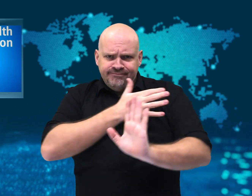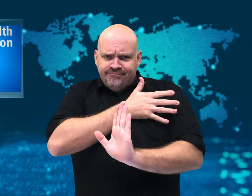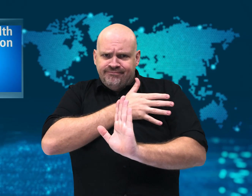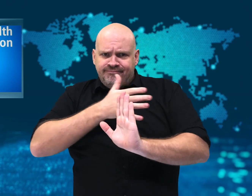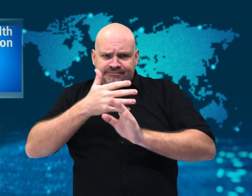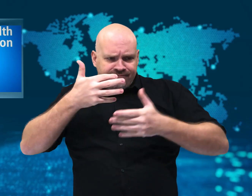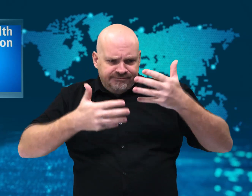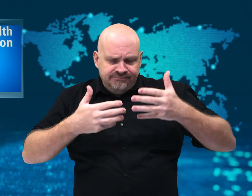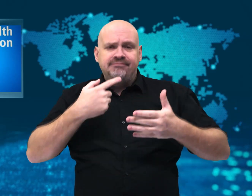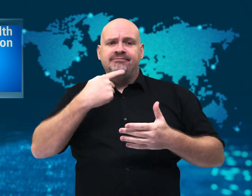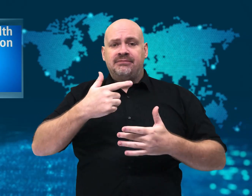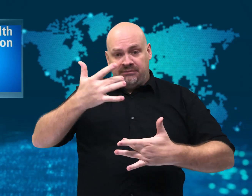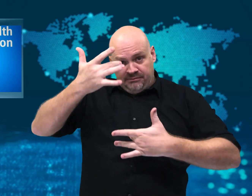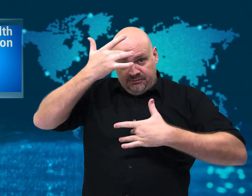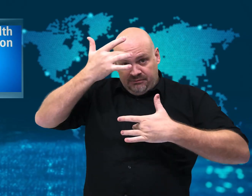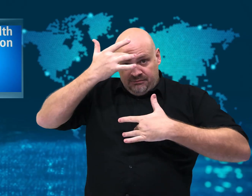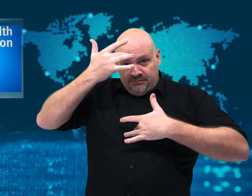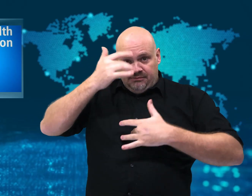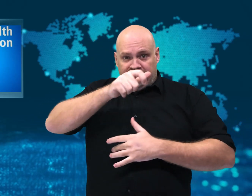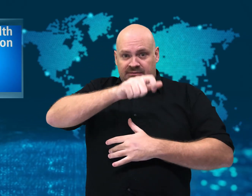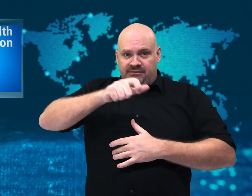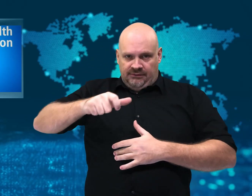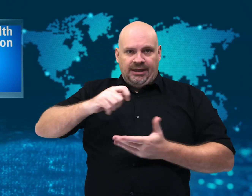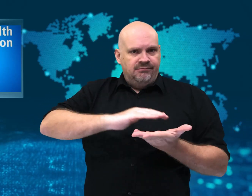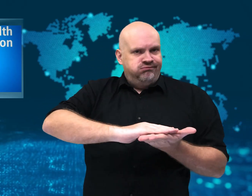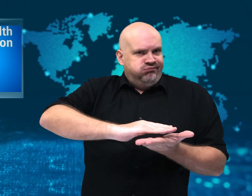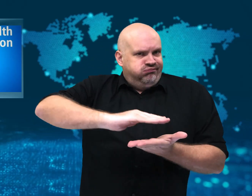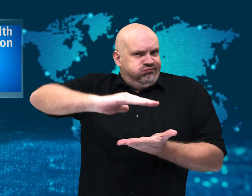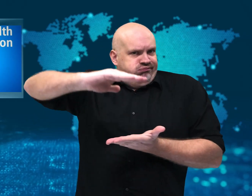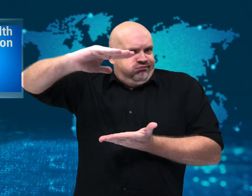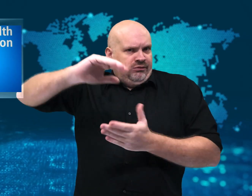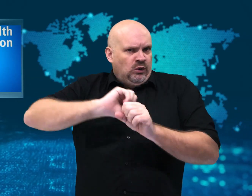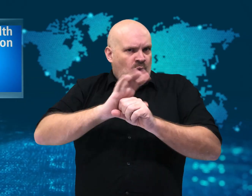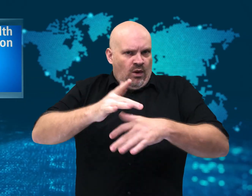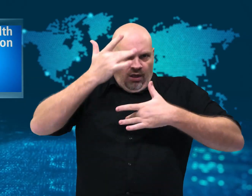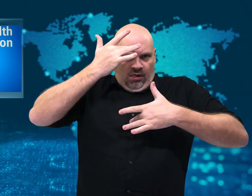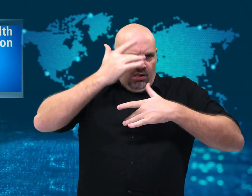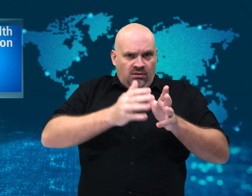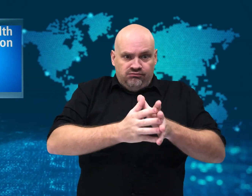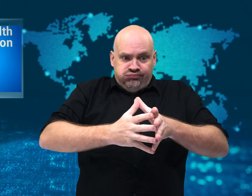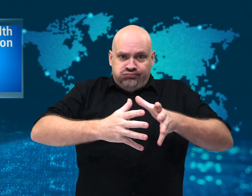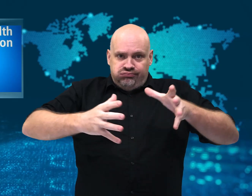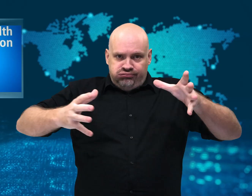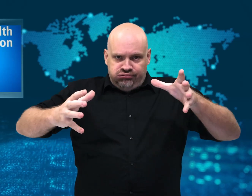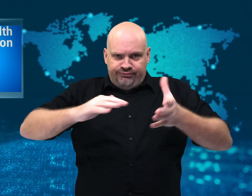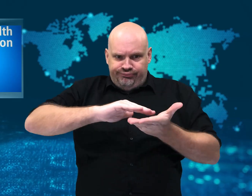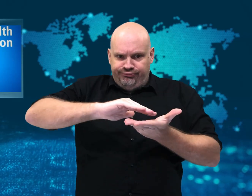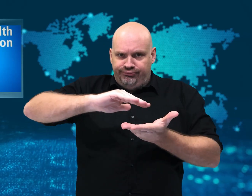Their early data showed increased COVID-19 cases,